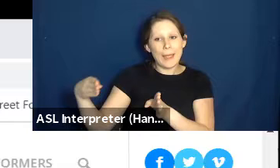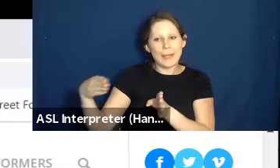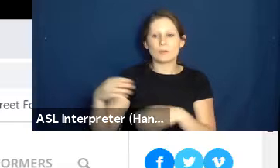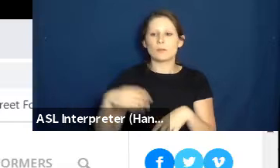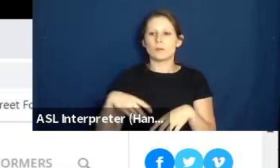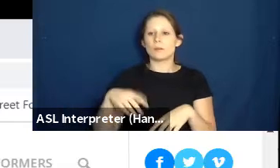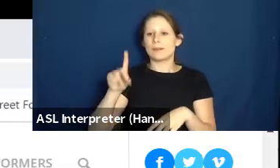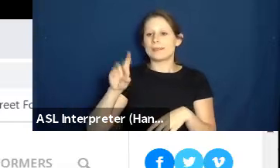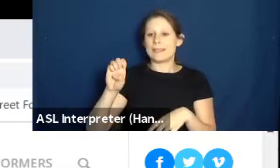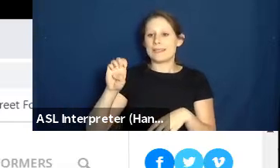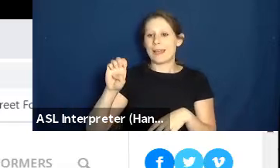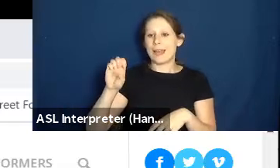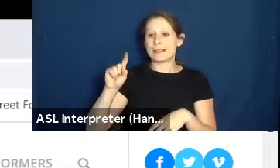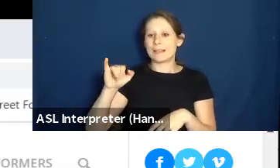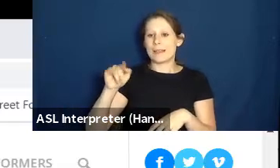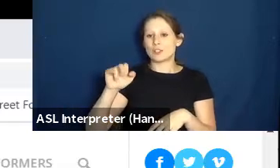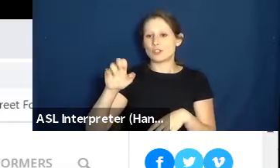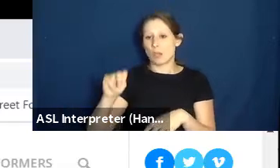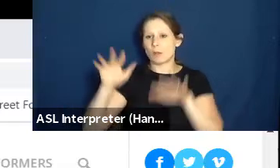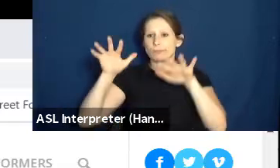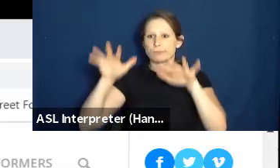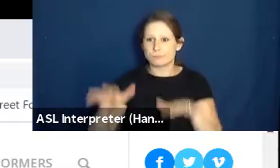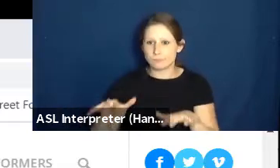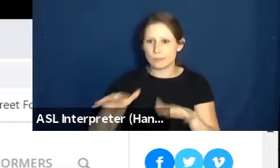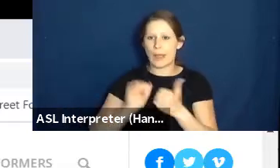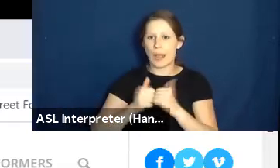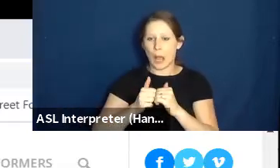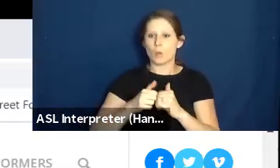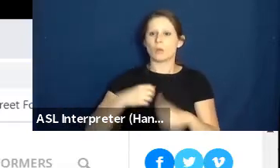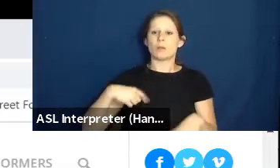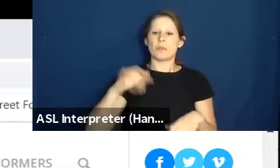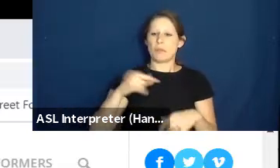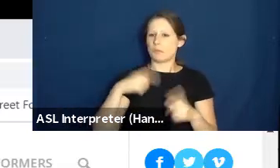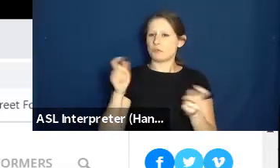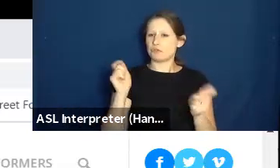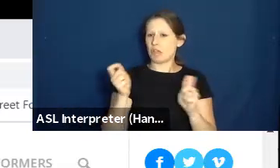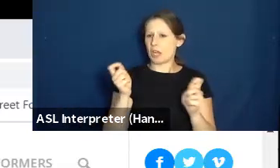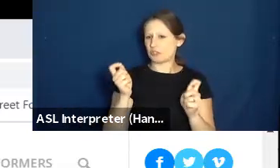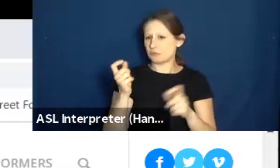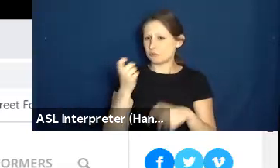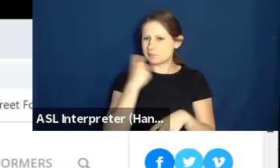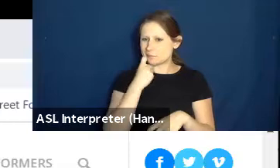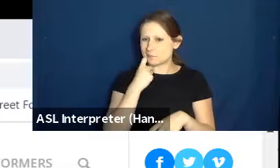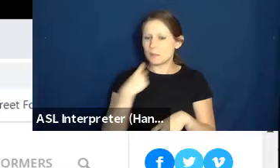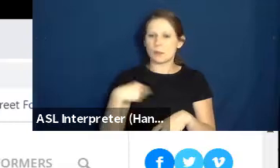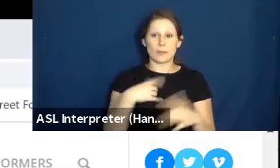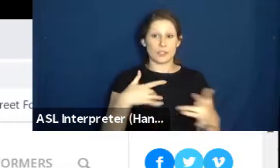in public gatherings. This is one thing that is changing, we were concerned, because there